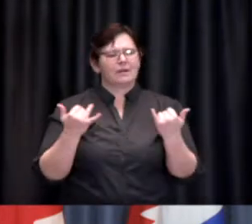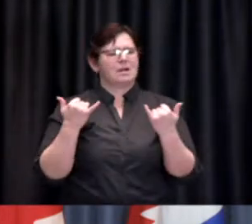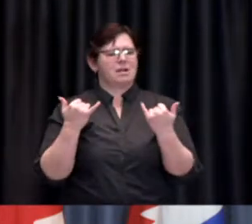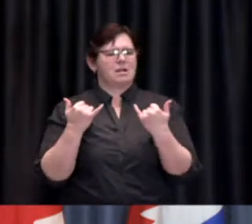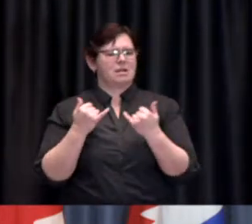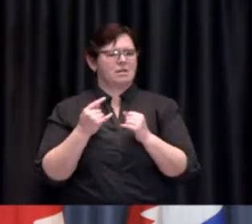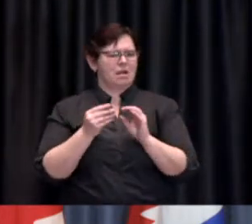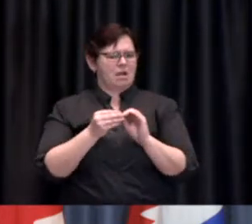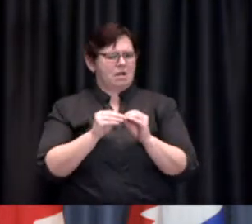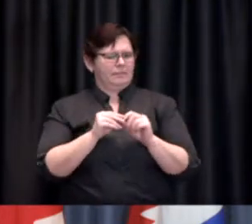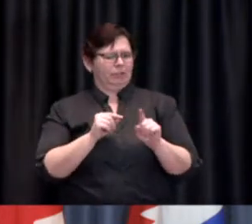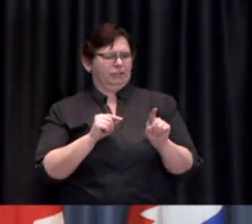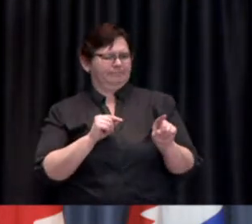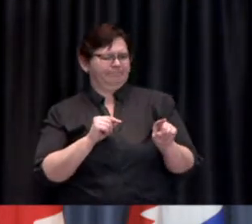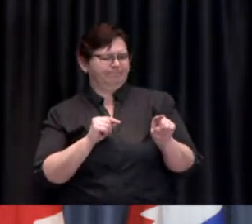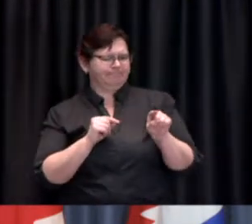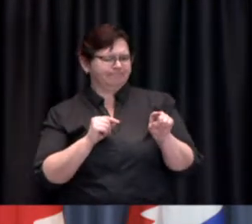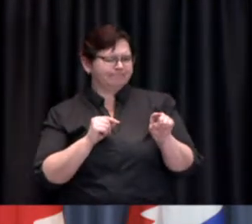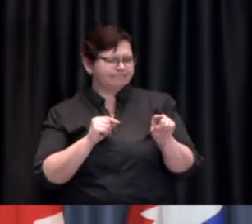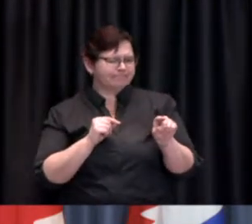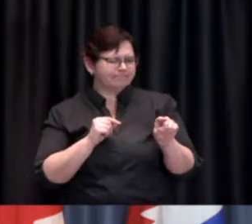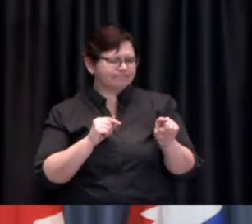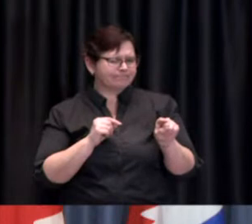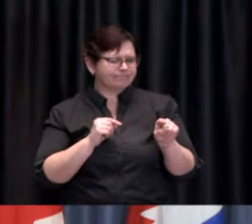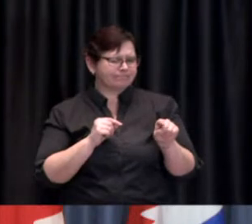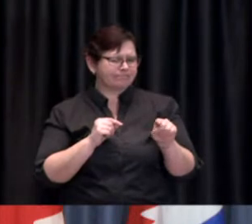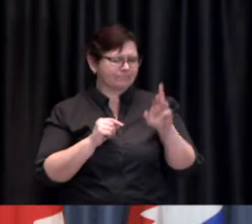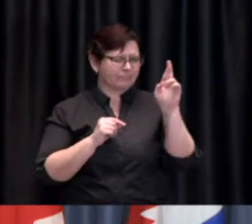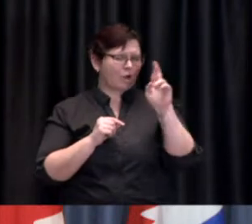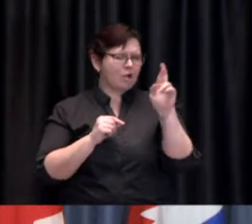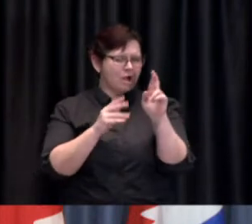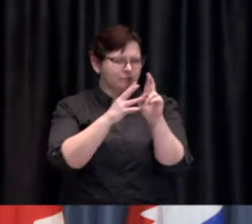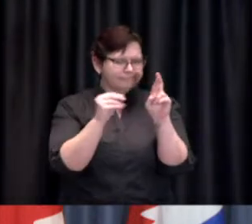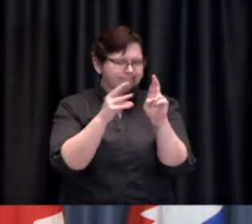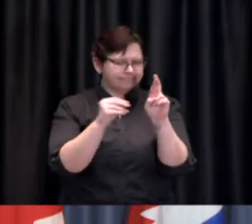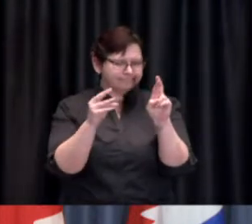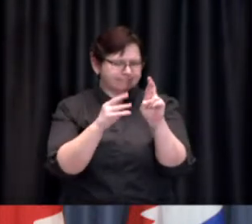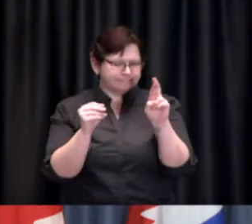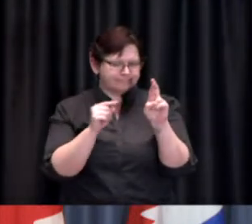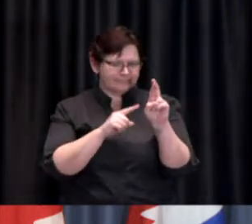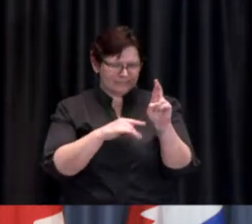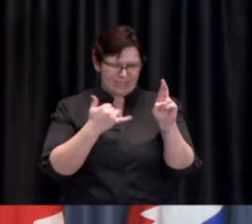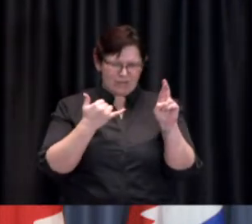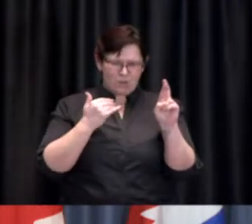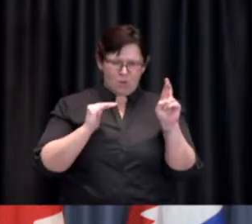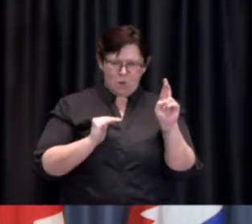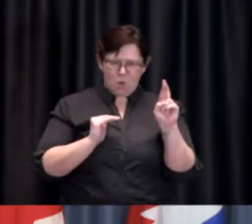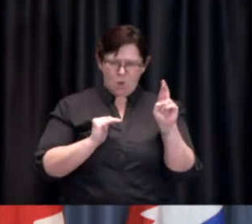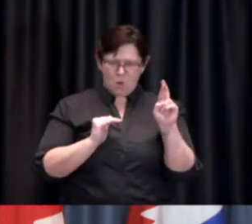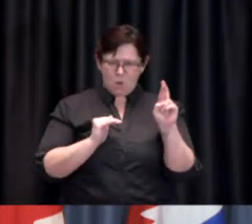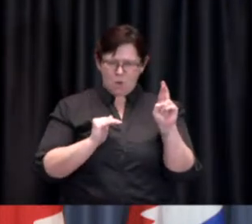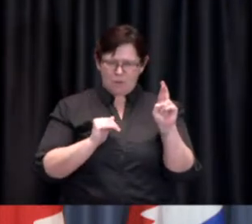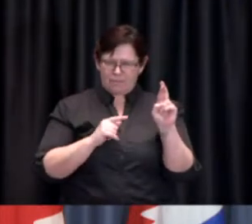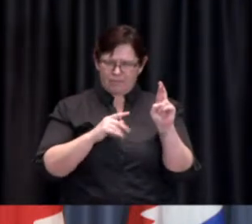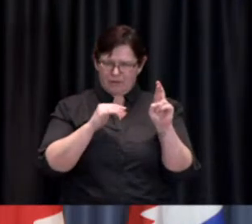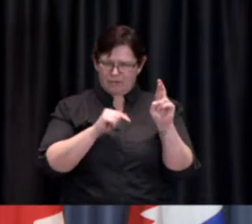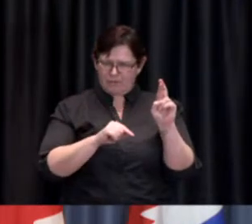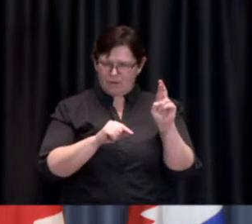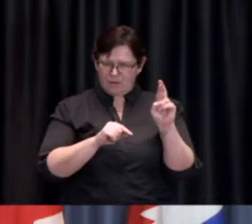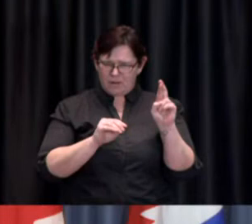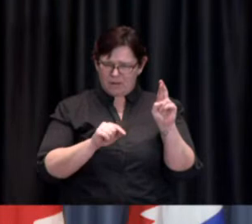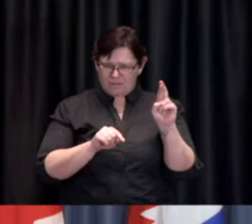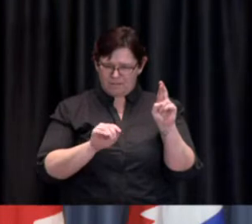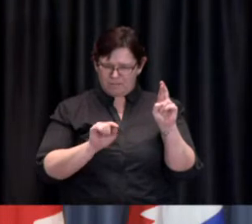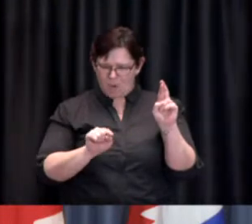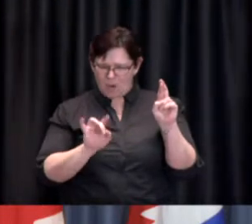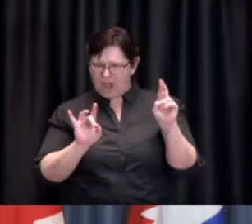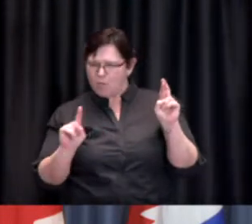the uh reproductive value climbing from 0.81 to over one and then you we also have a relatively